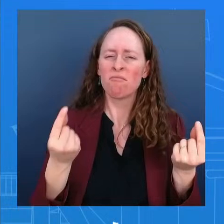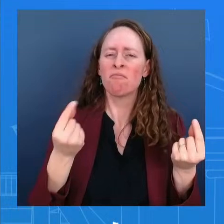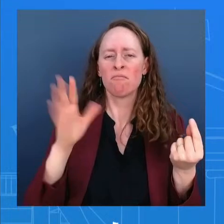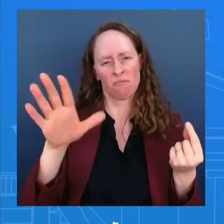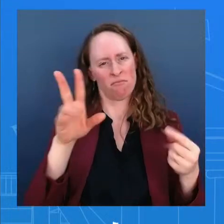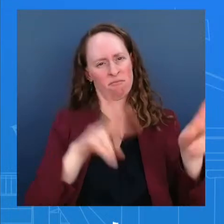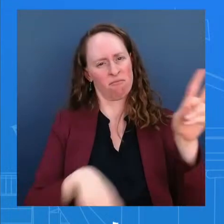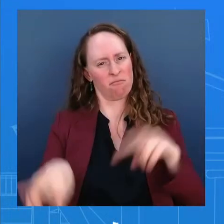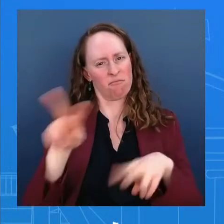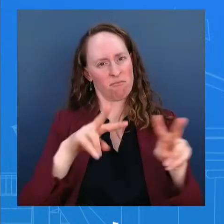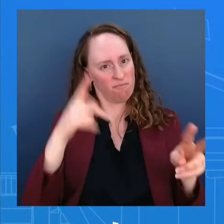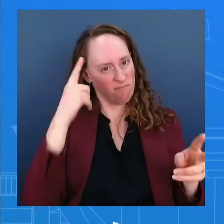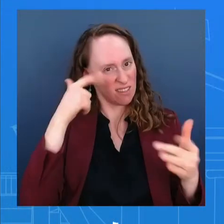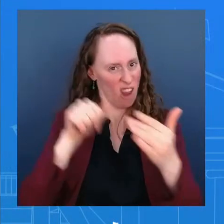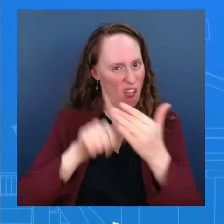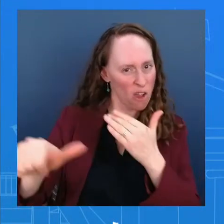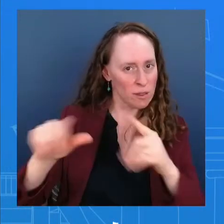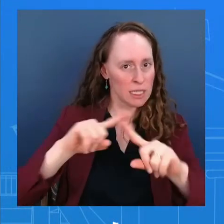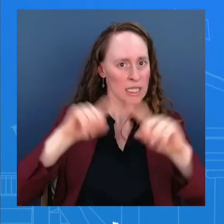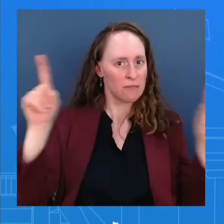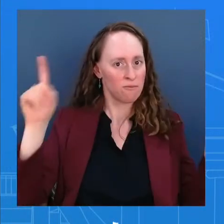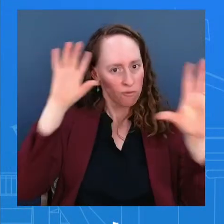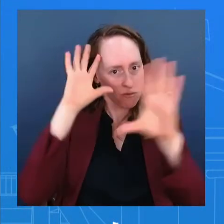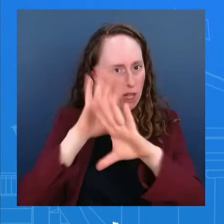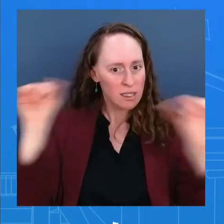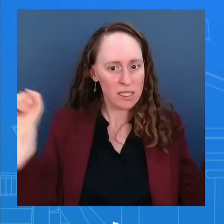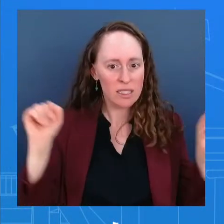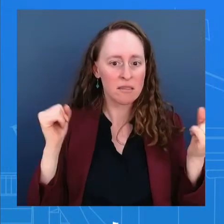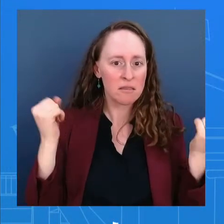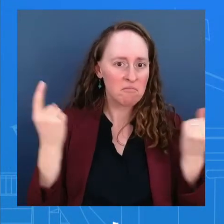Mr. Sullivan: I think hate-fueled violent extremism of multiple stripes